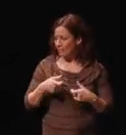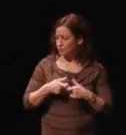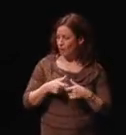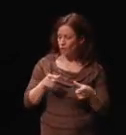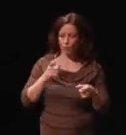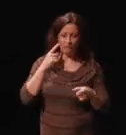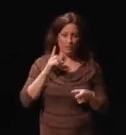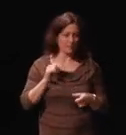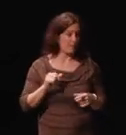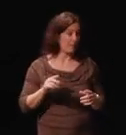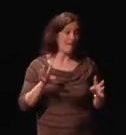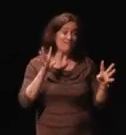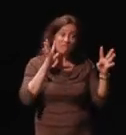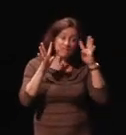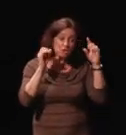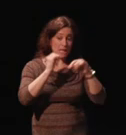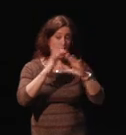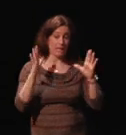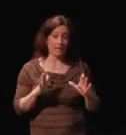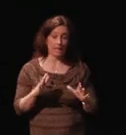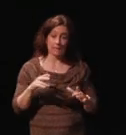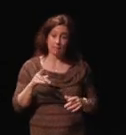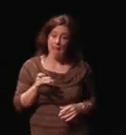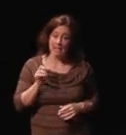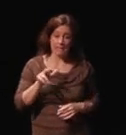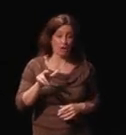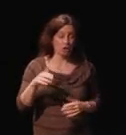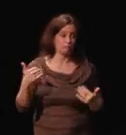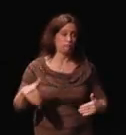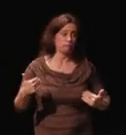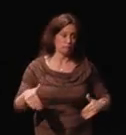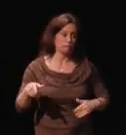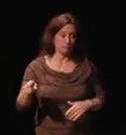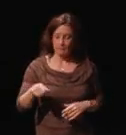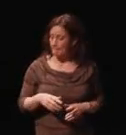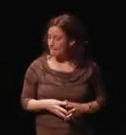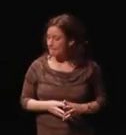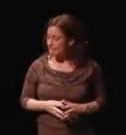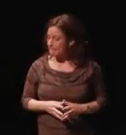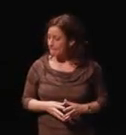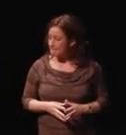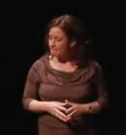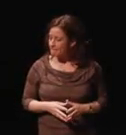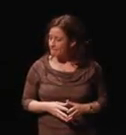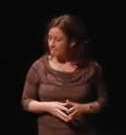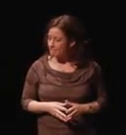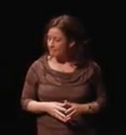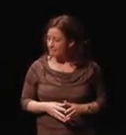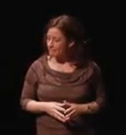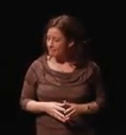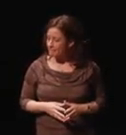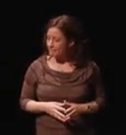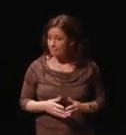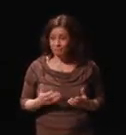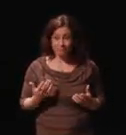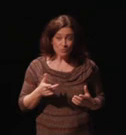Absolute visionary and a pioneer, Rich Maling, and how many people saw this? It's hard to say.